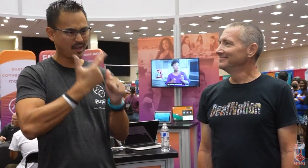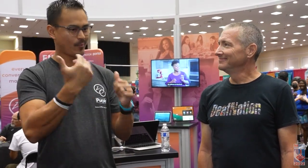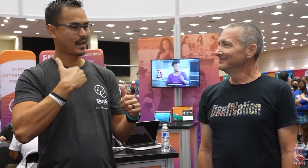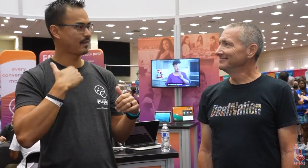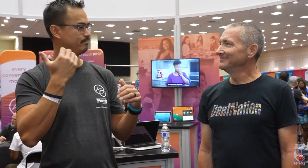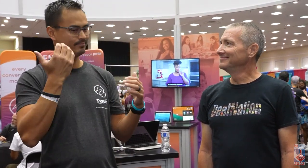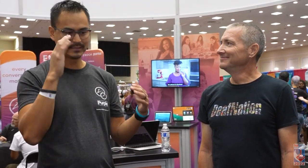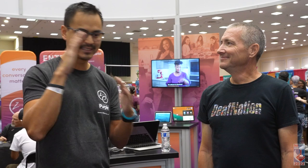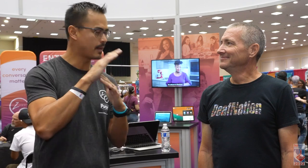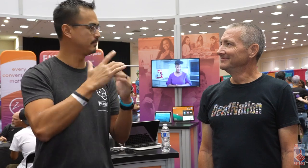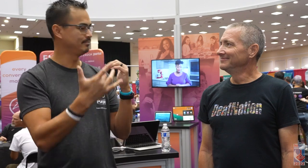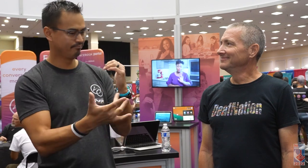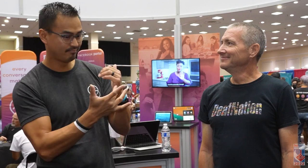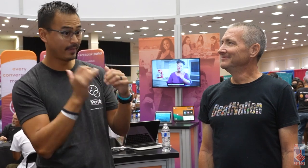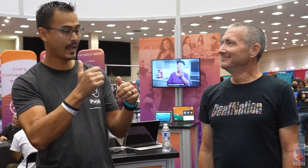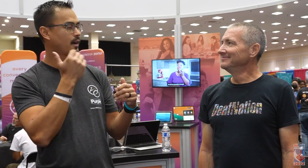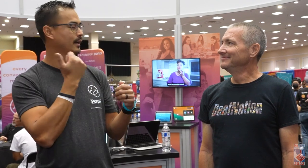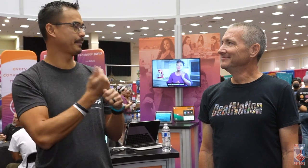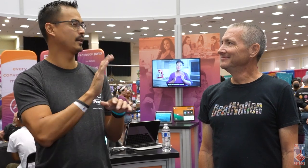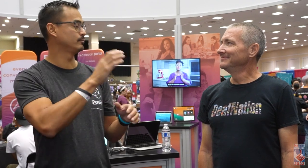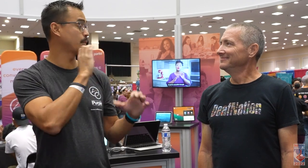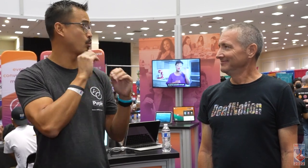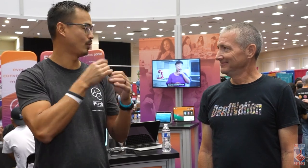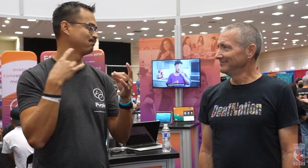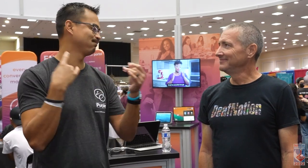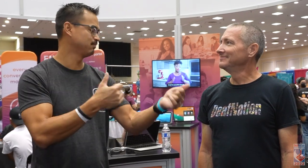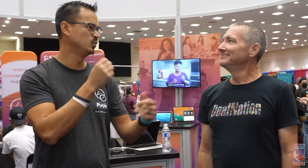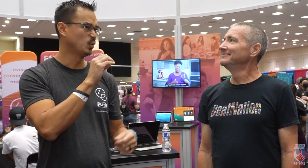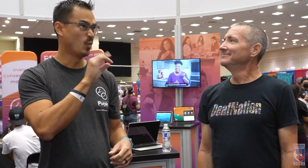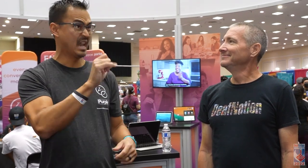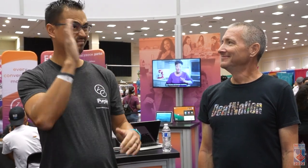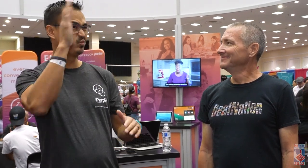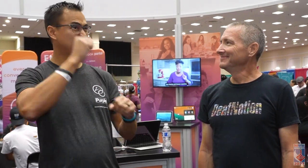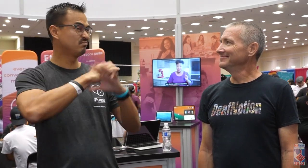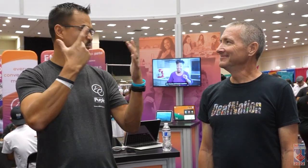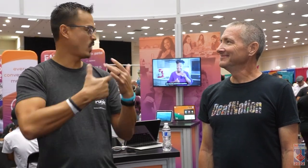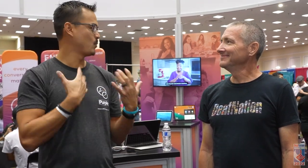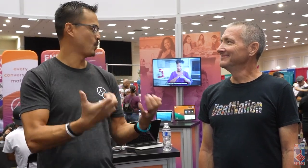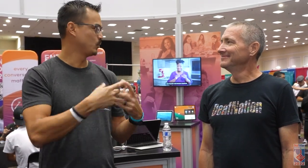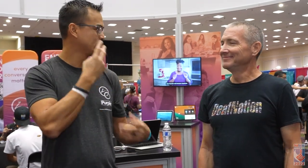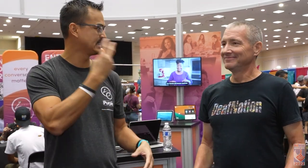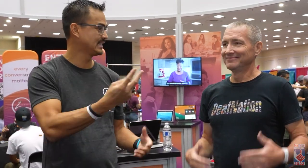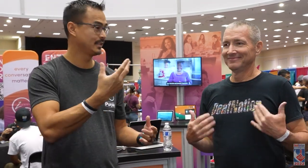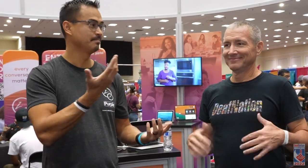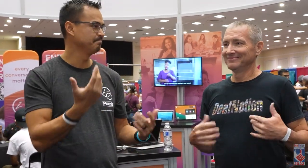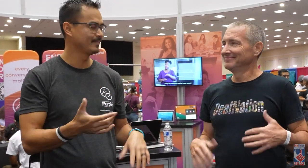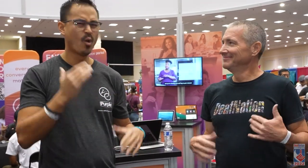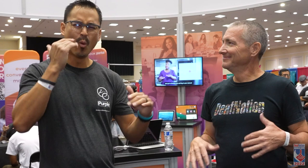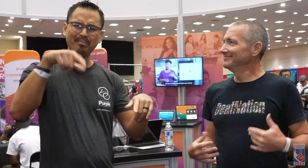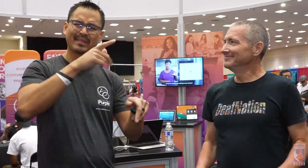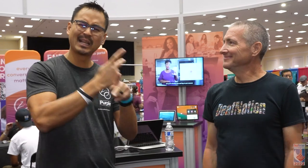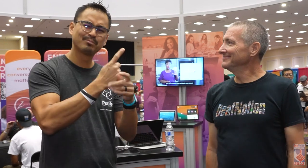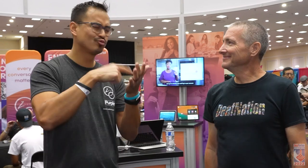to make sure we provide top of the line technology that makes communication flawless. So that’s what we want to see in the future. Wow!